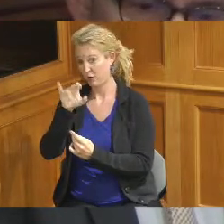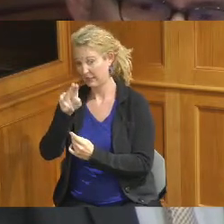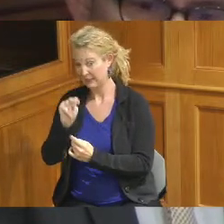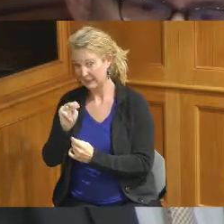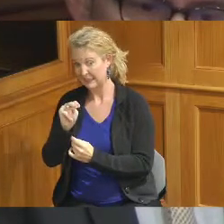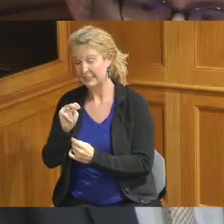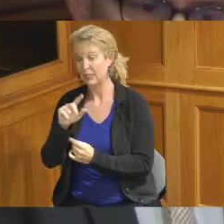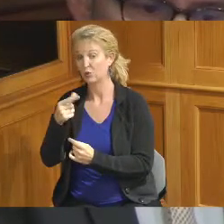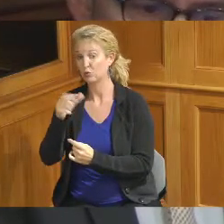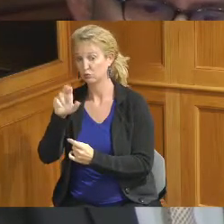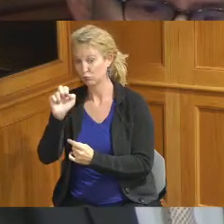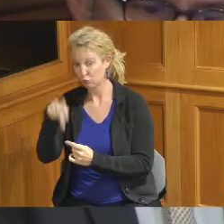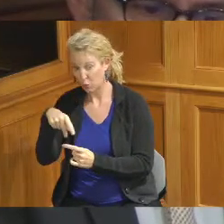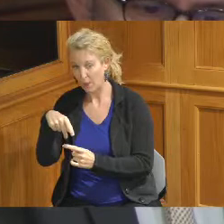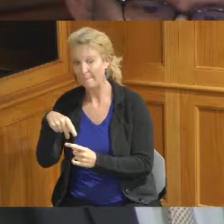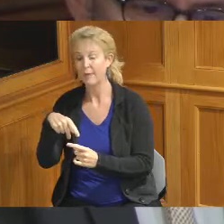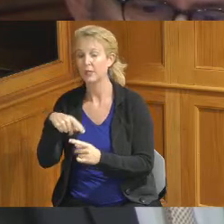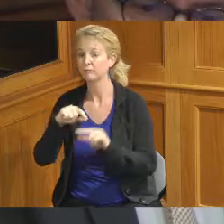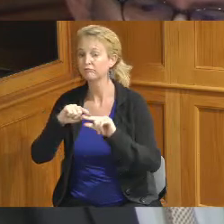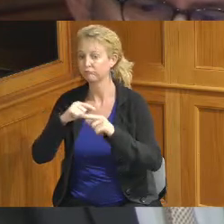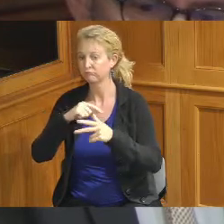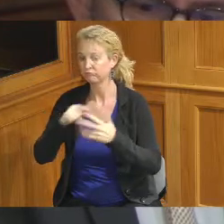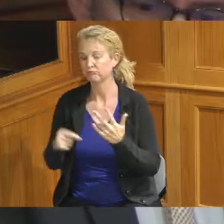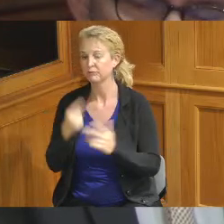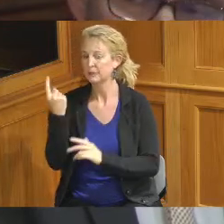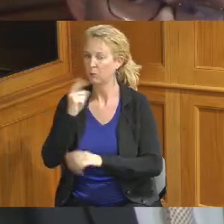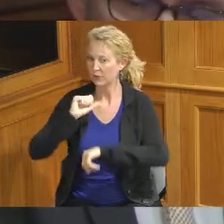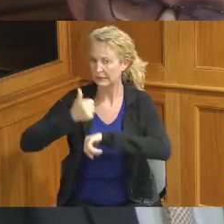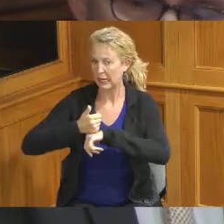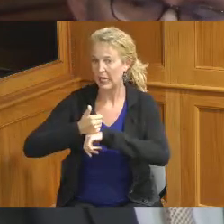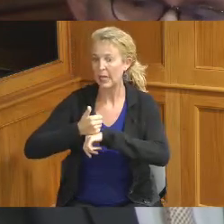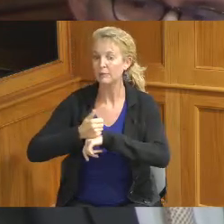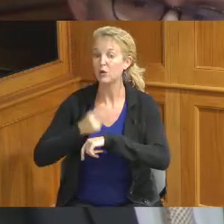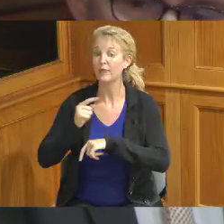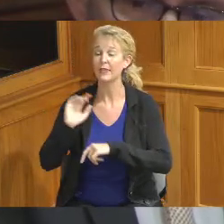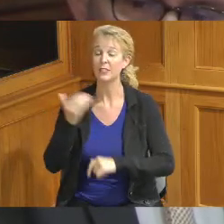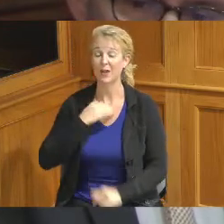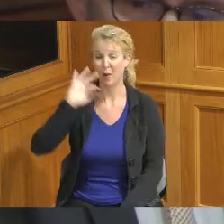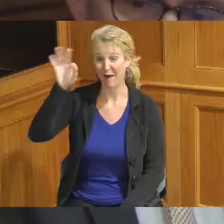Courtney Miller and Anon Charley put this together and so these are our federal lobbyists that help